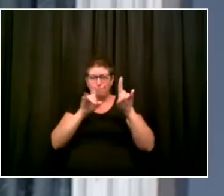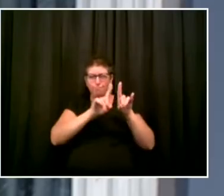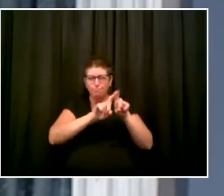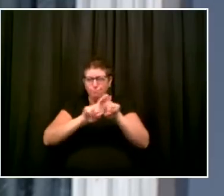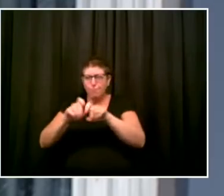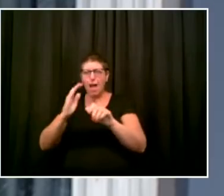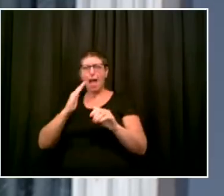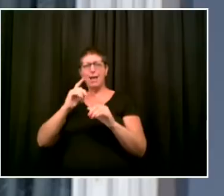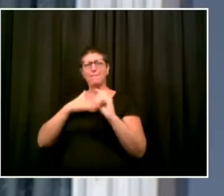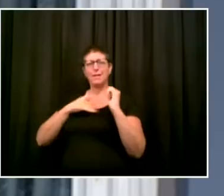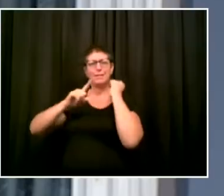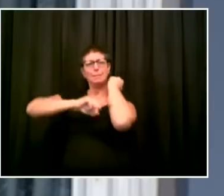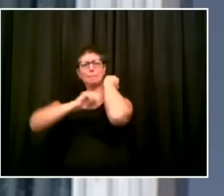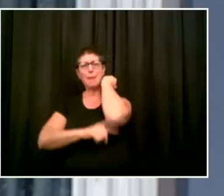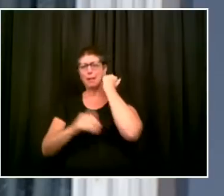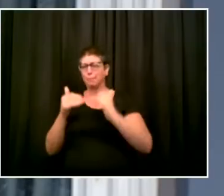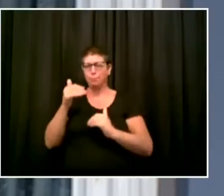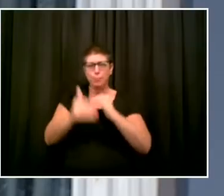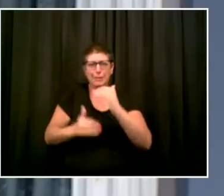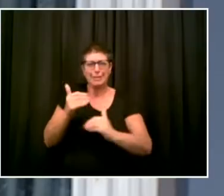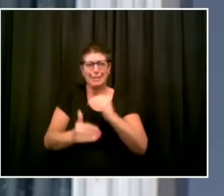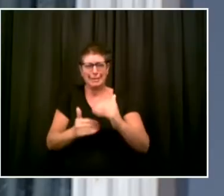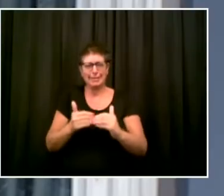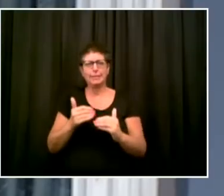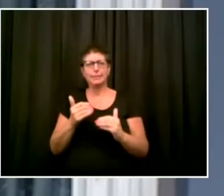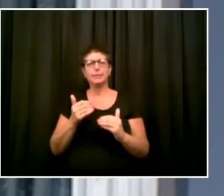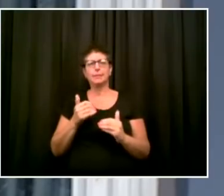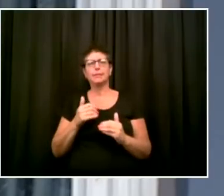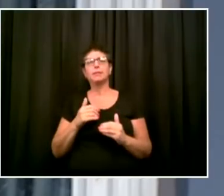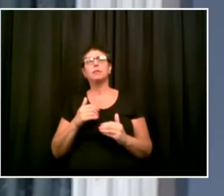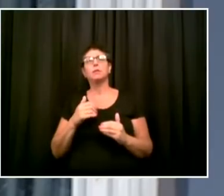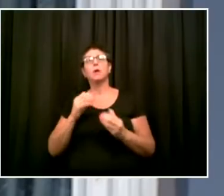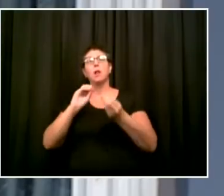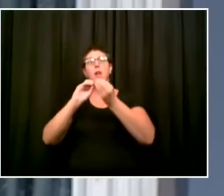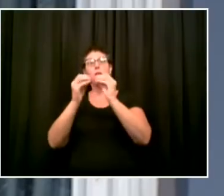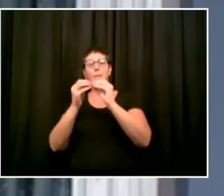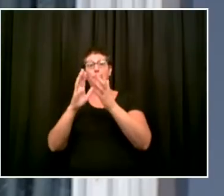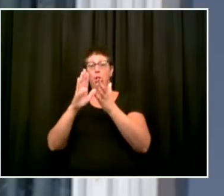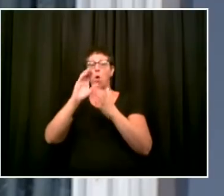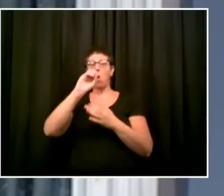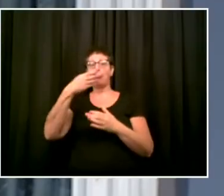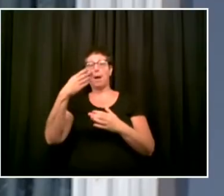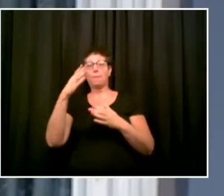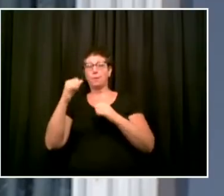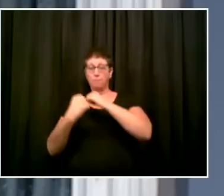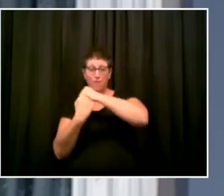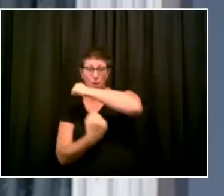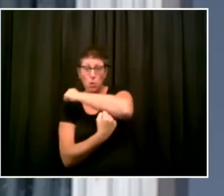LOOK AT OUR SDICLIPINE PROCESS, THE BLUE RIBBON PANEL AS IT WAS CALELD. WHEN YOU LOOK AT